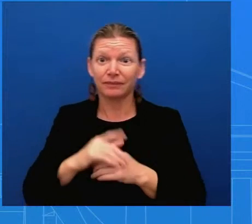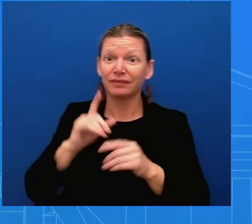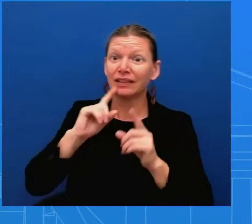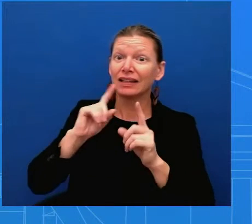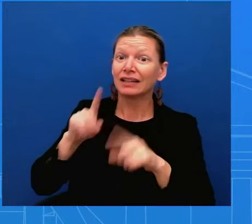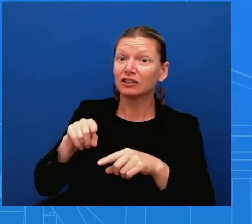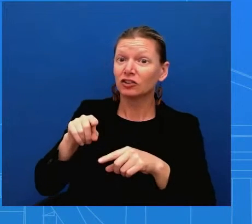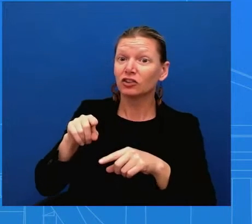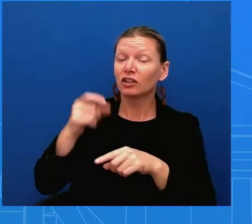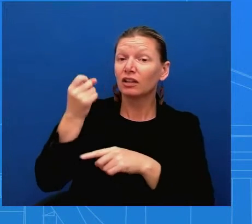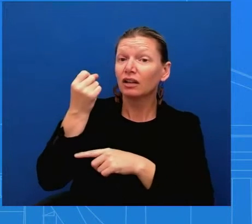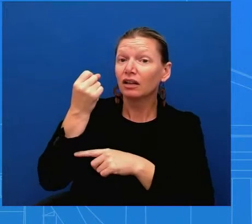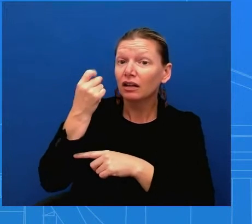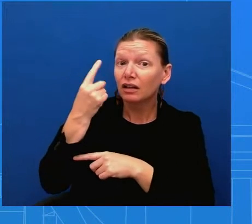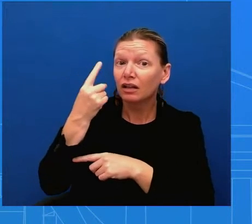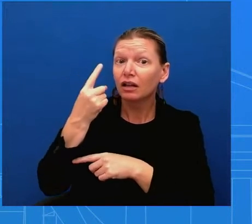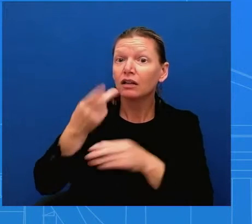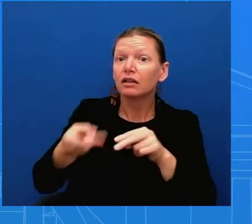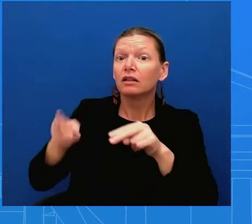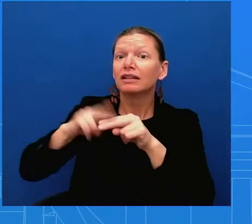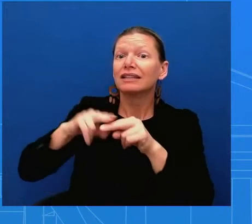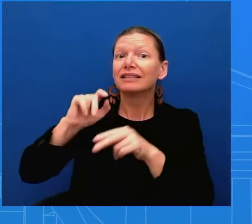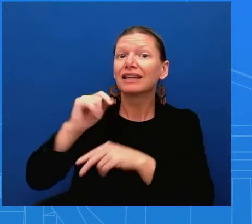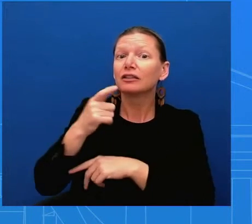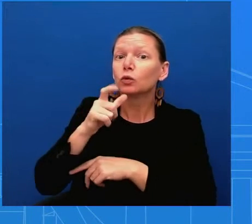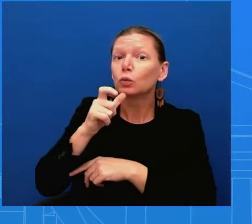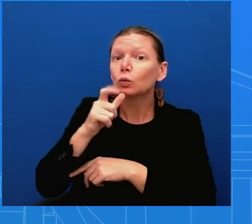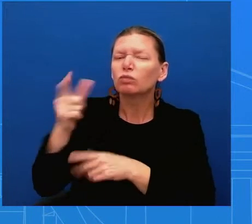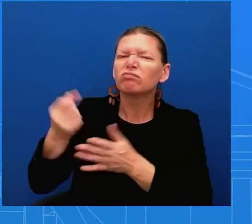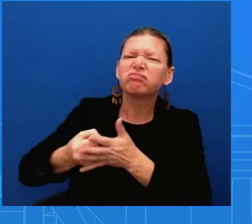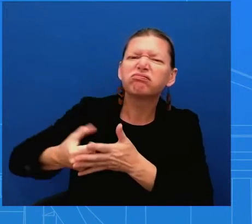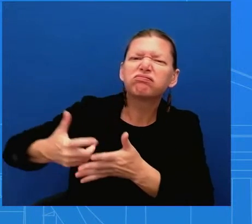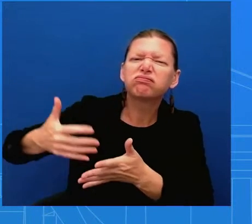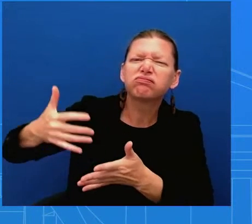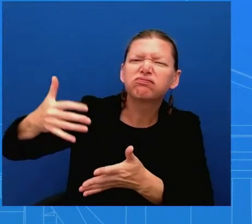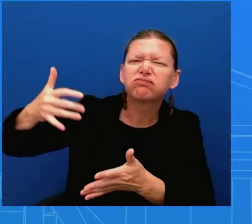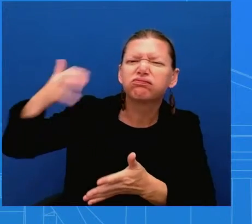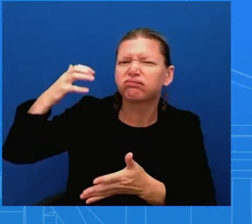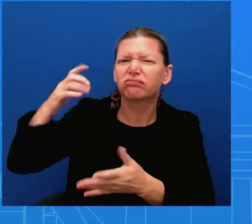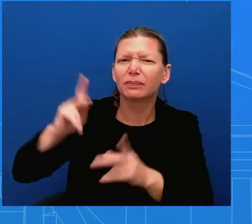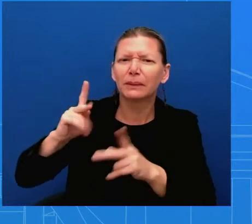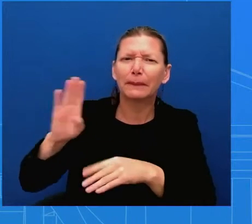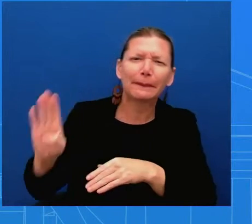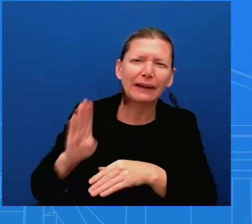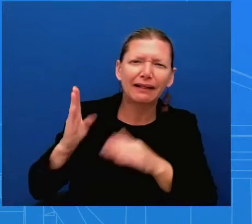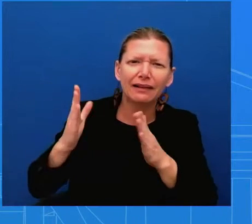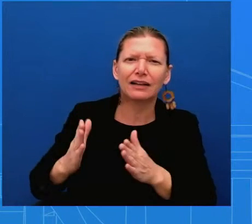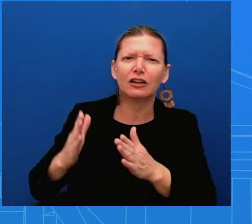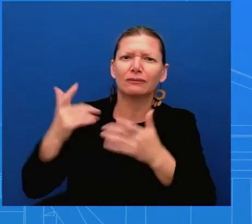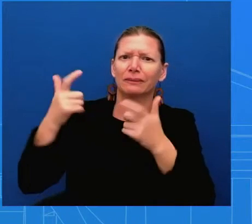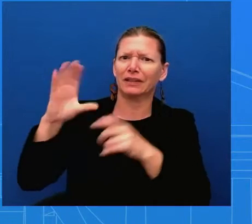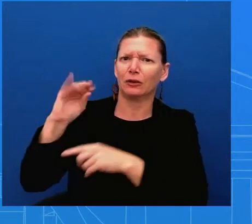as you started asking me about Warren Buffett, he says that they are undertaxed. And that is something that the President agrees on.